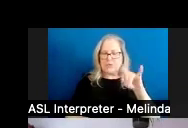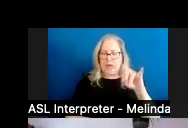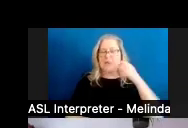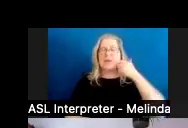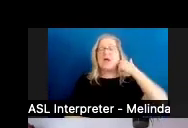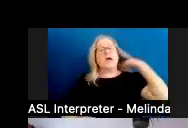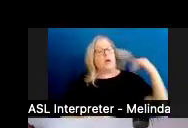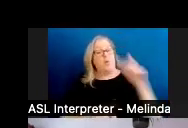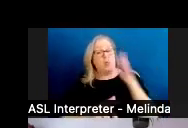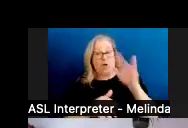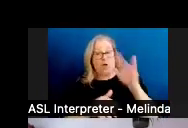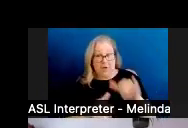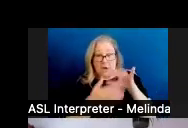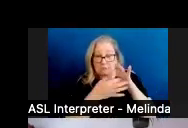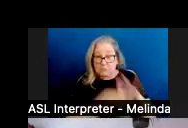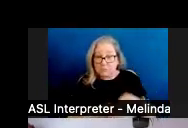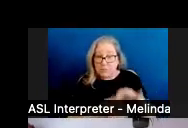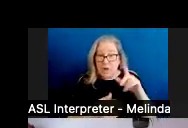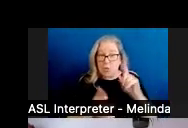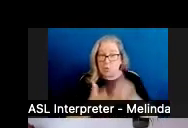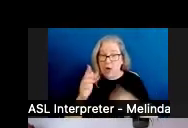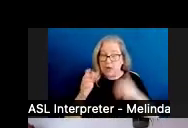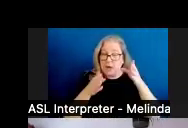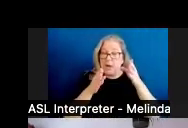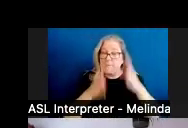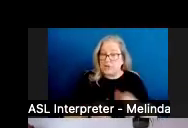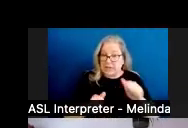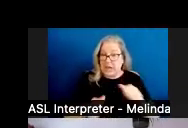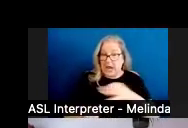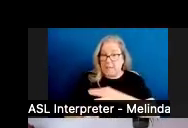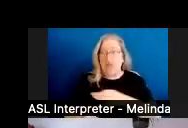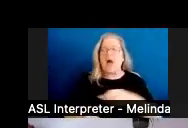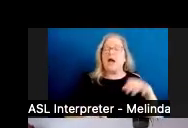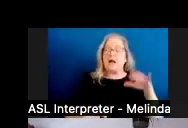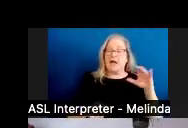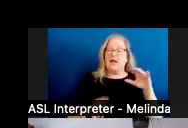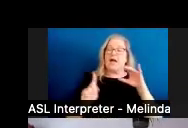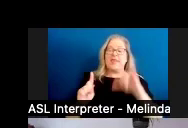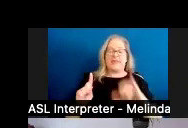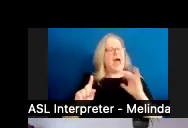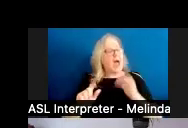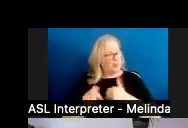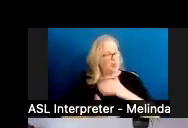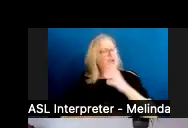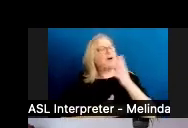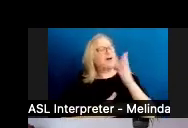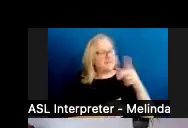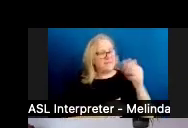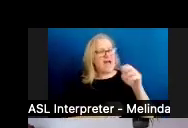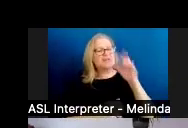can request in an application? Sean Hine: RFAs actually will exactly list how much they can request.